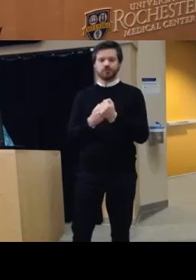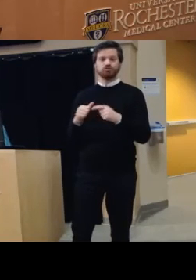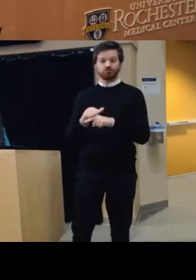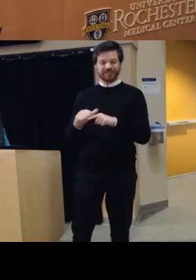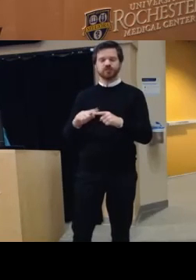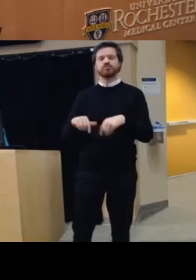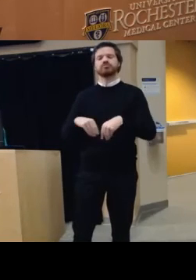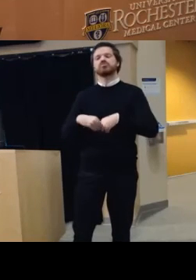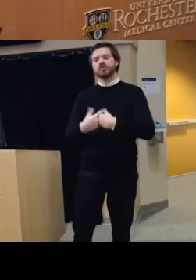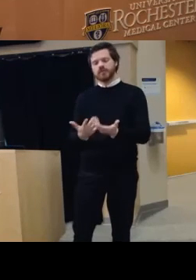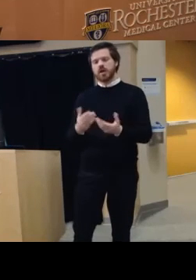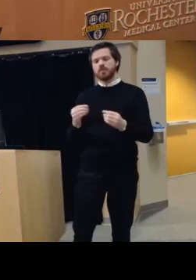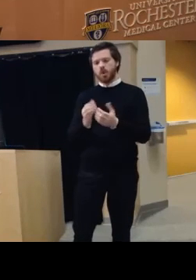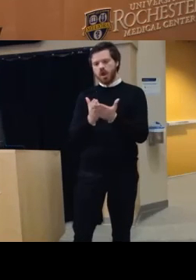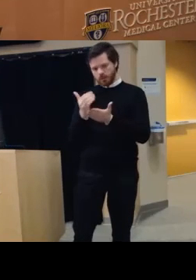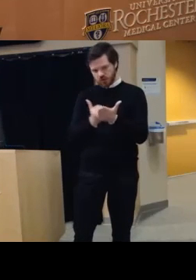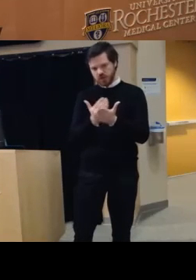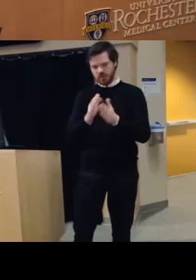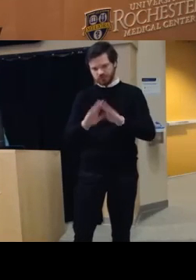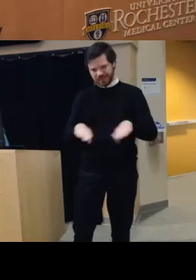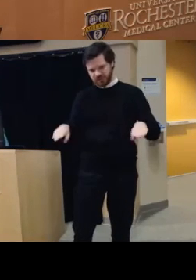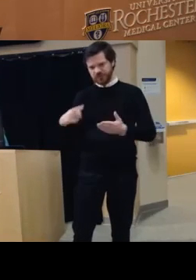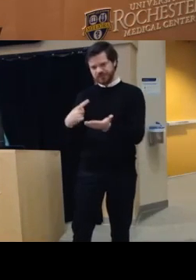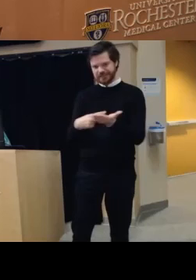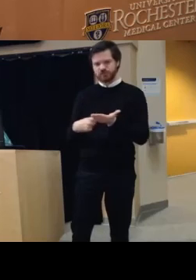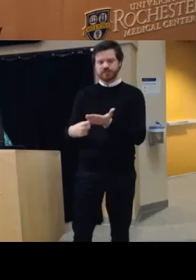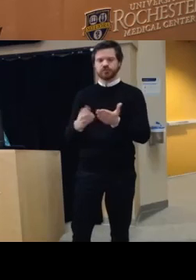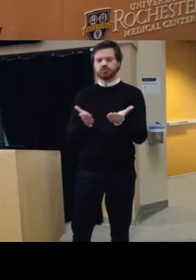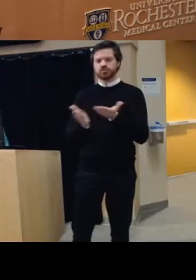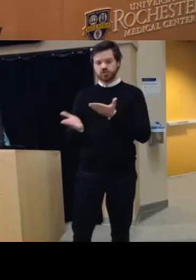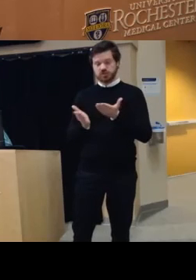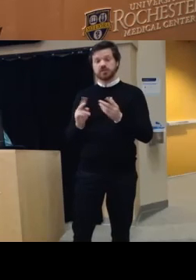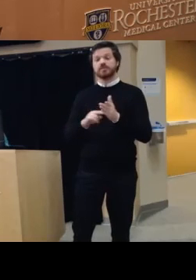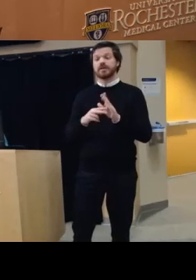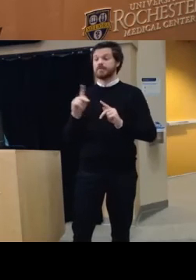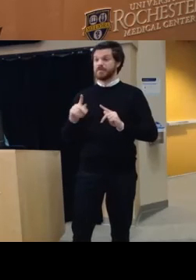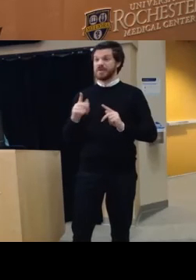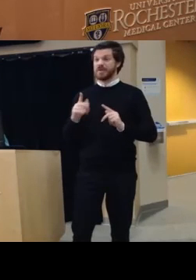more comprehensive pediatric debriefing service um that folks could ask for whenever they felt